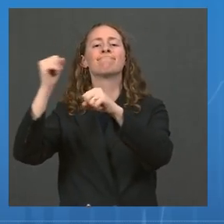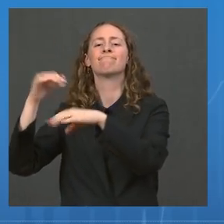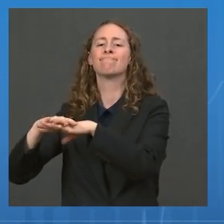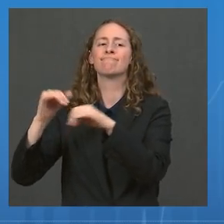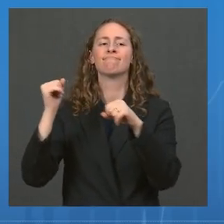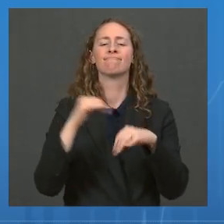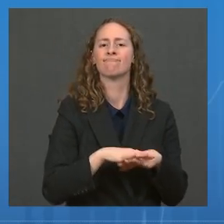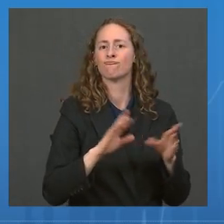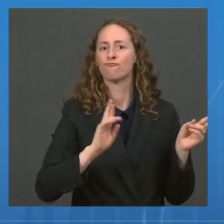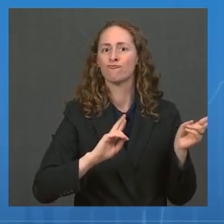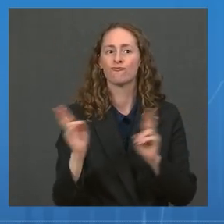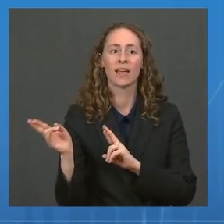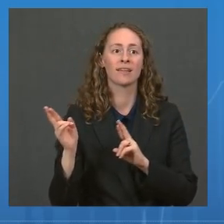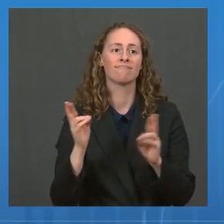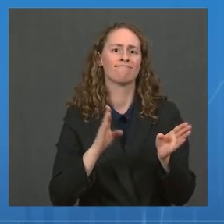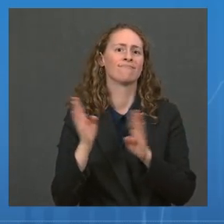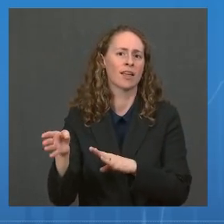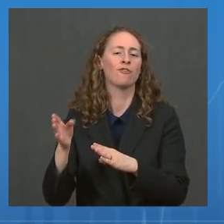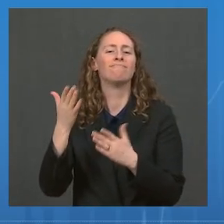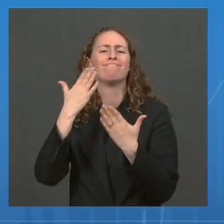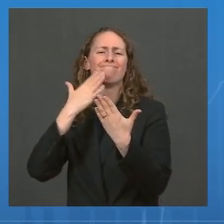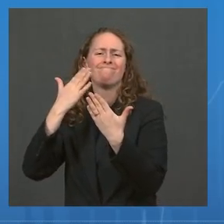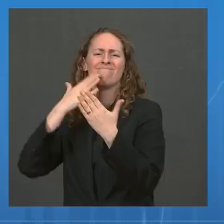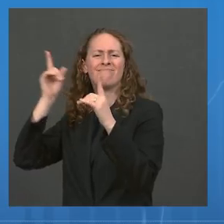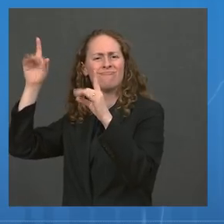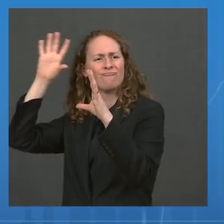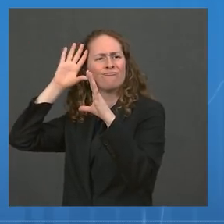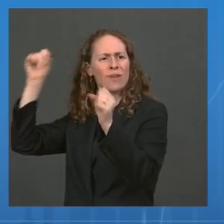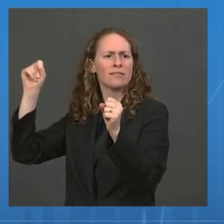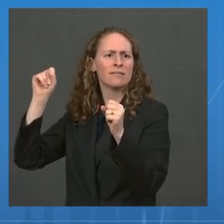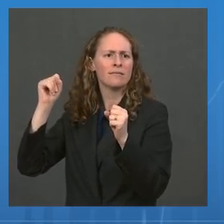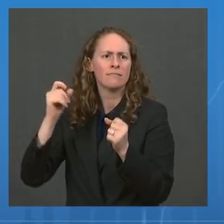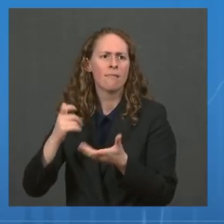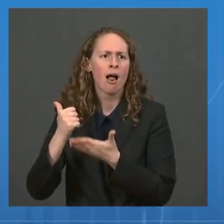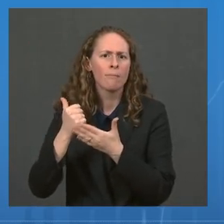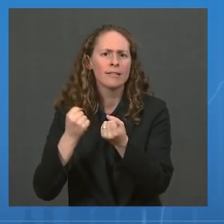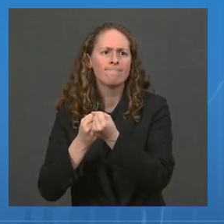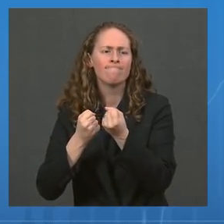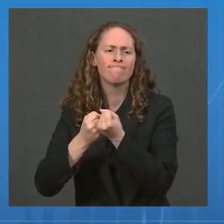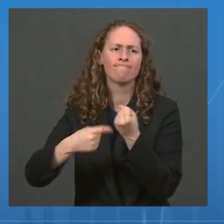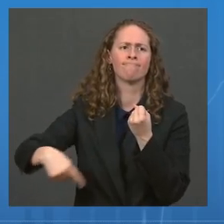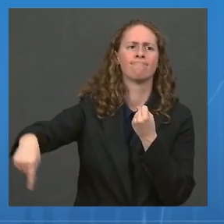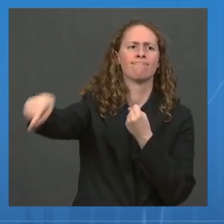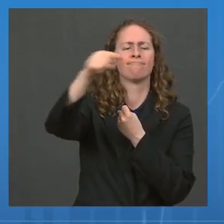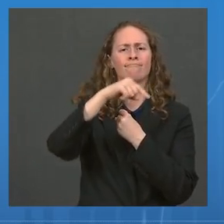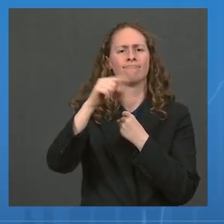Thanks to the President's actions, they will be able to do so with 100 percent reimbursement from the federal government.